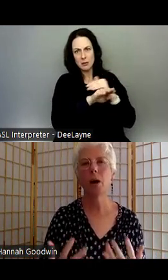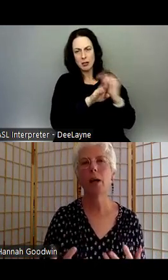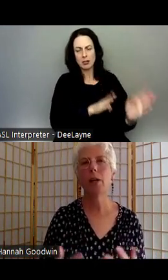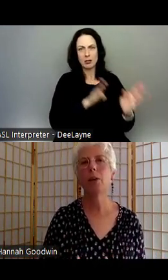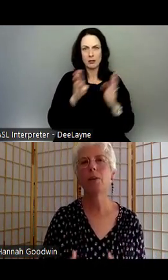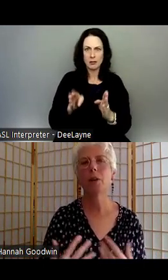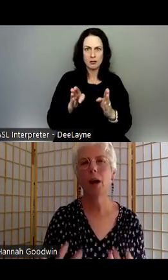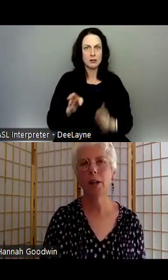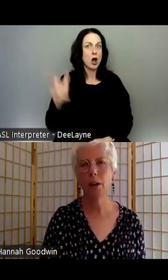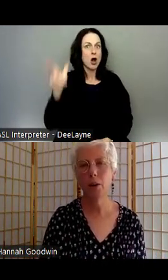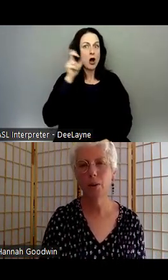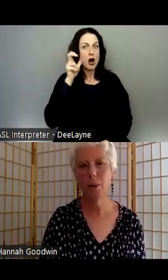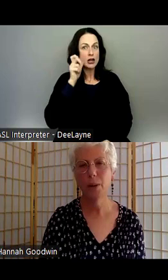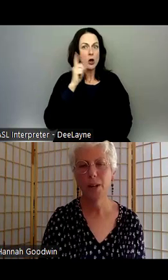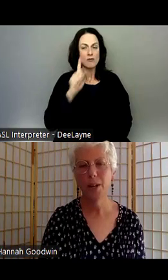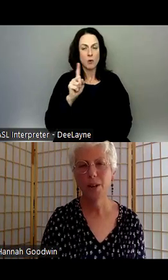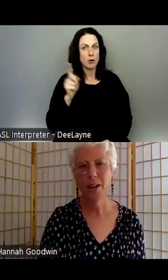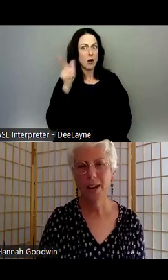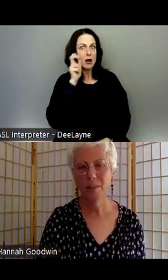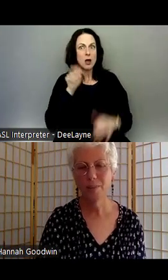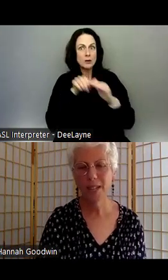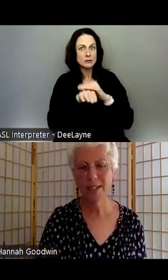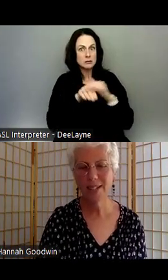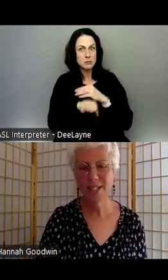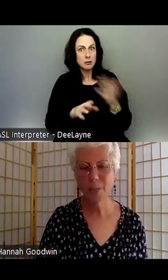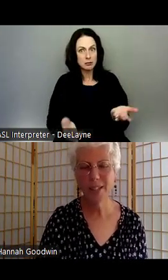There's audio for an audio accessible presentation.